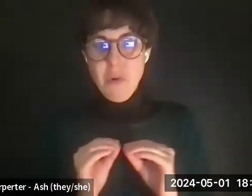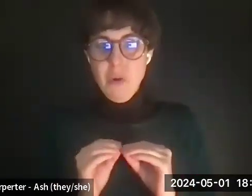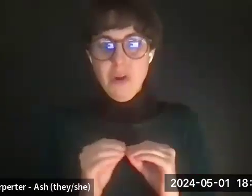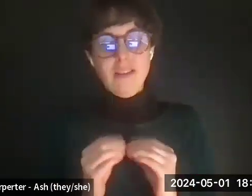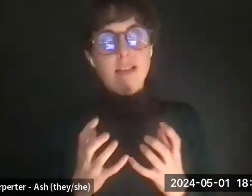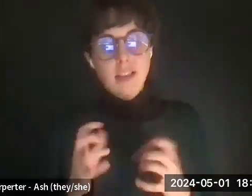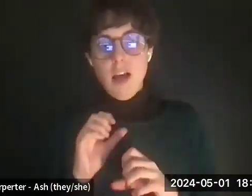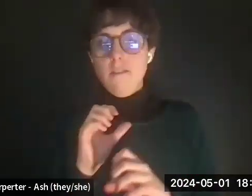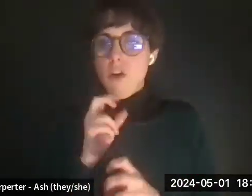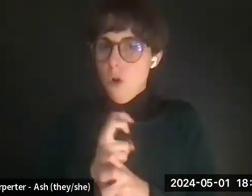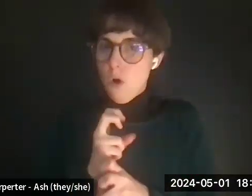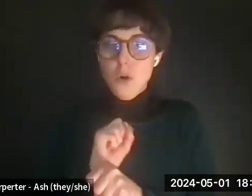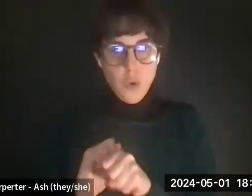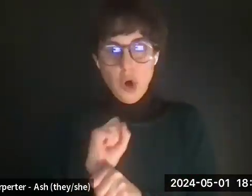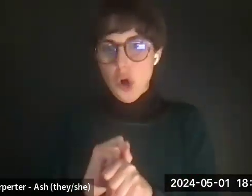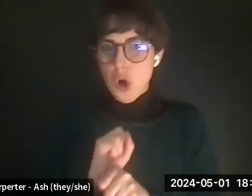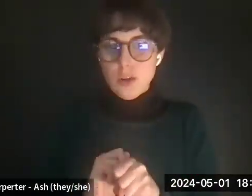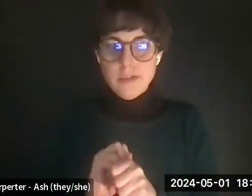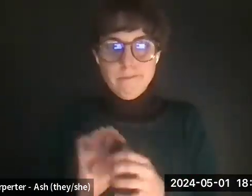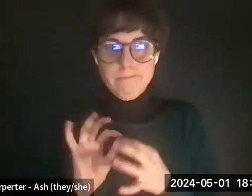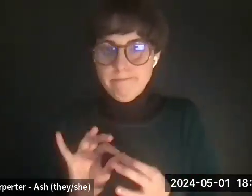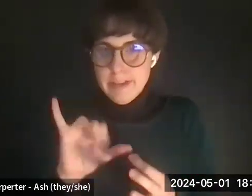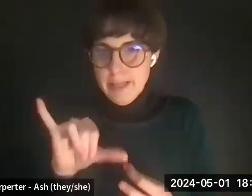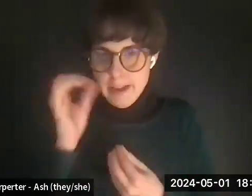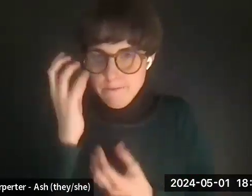and thoughts, so we appreciate your feedback. Thank you.